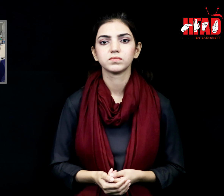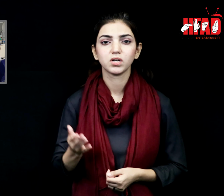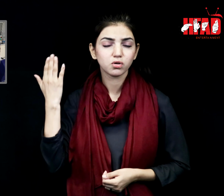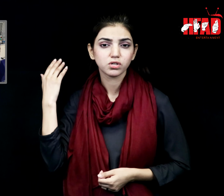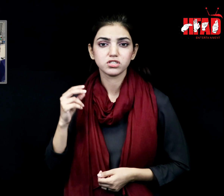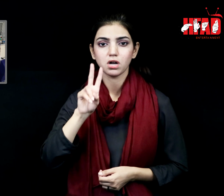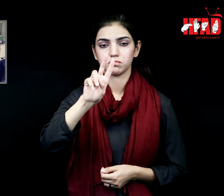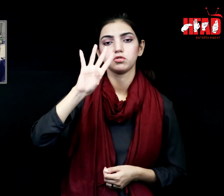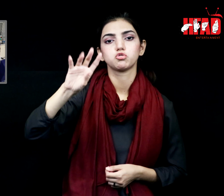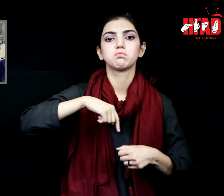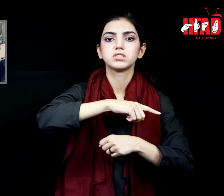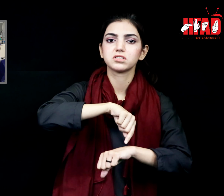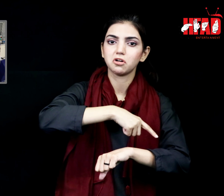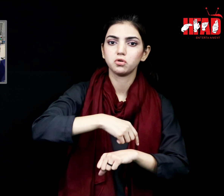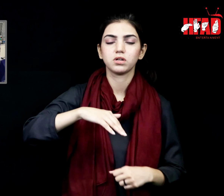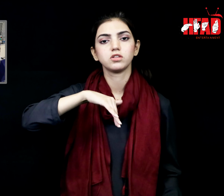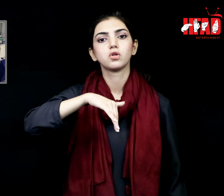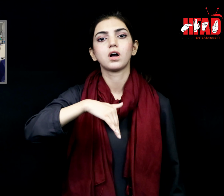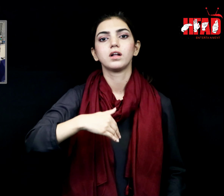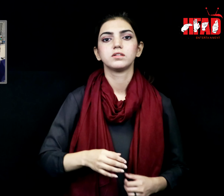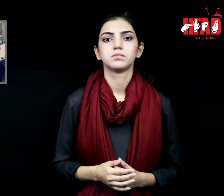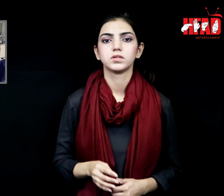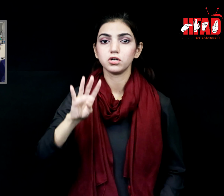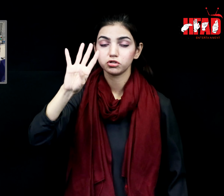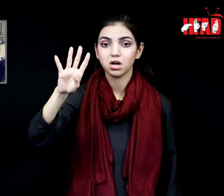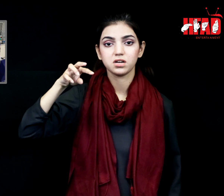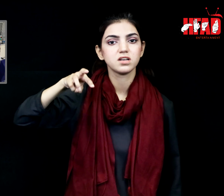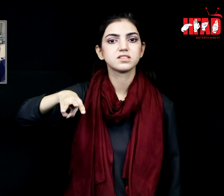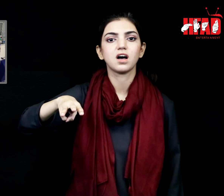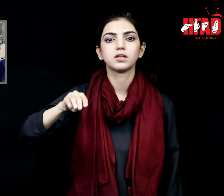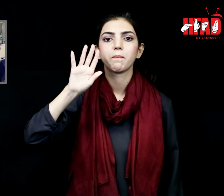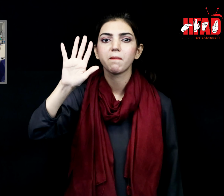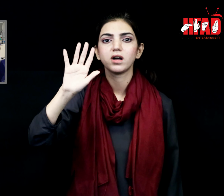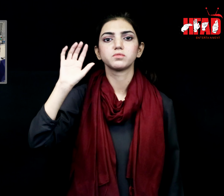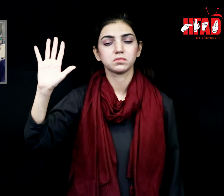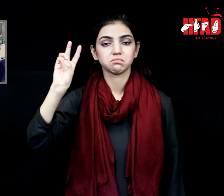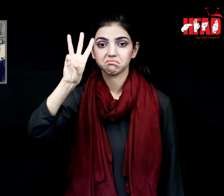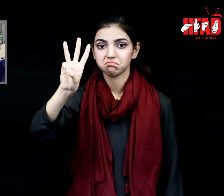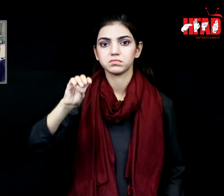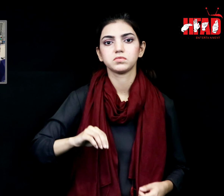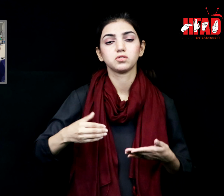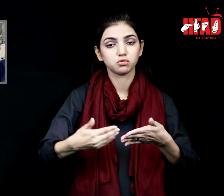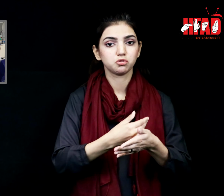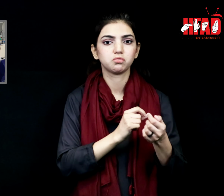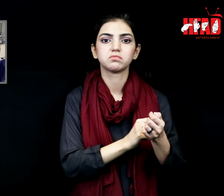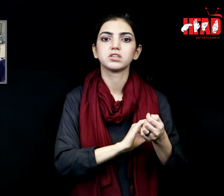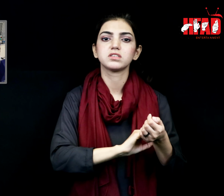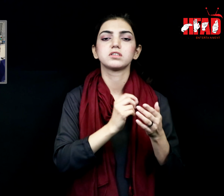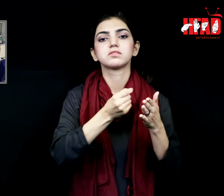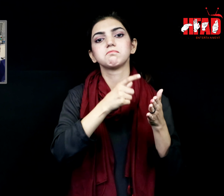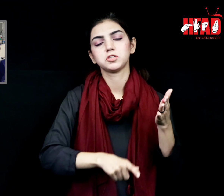In the last 24 hours, 4,553 new corona cases were reported.